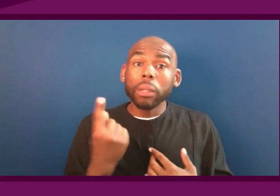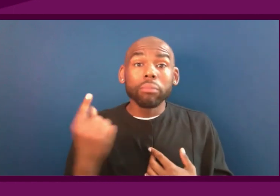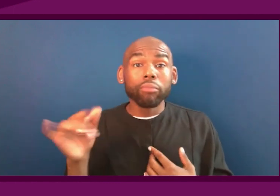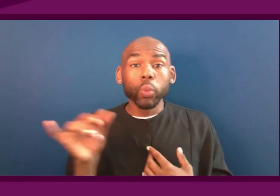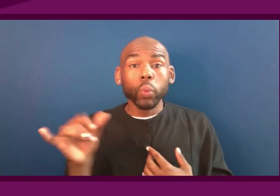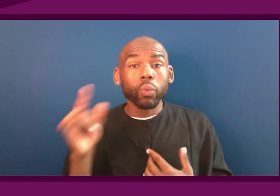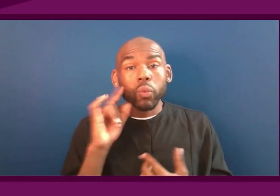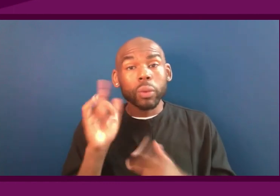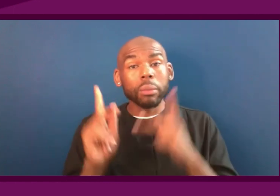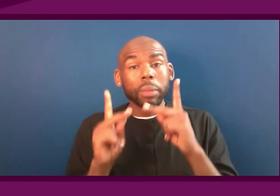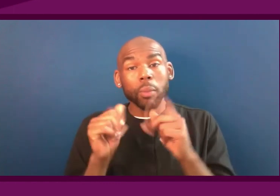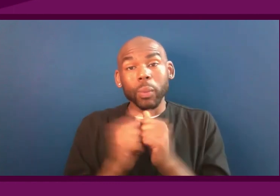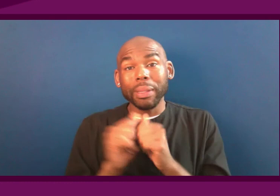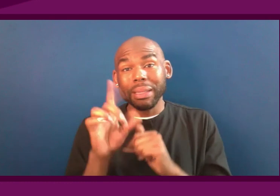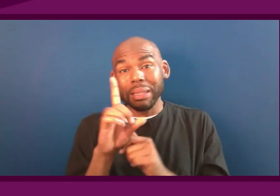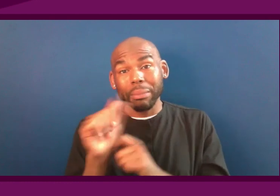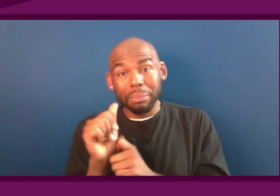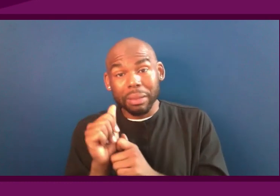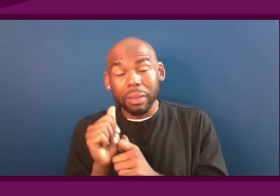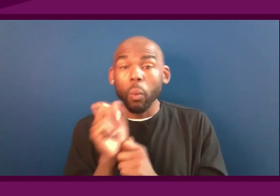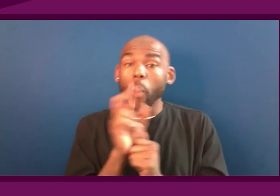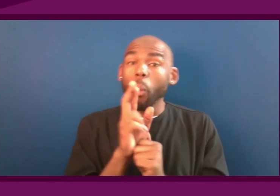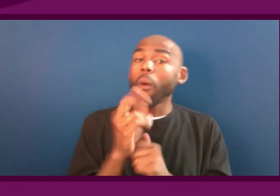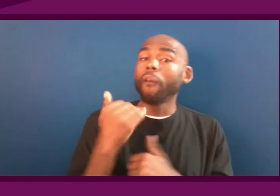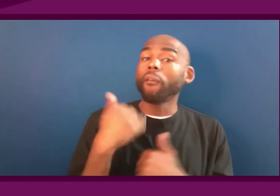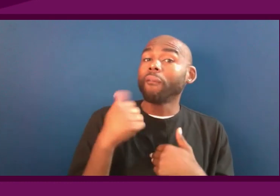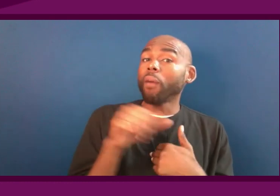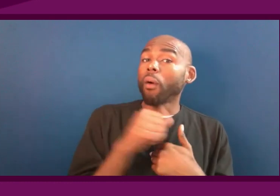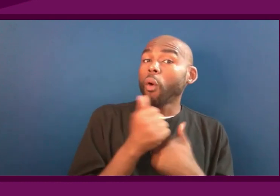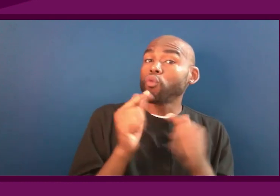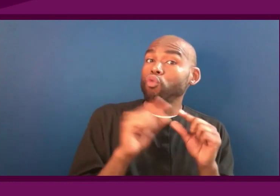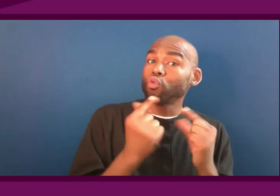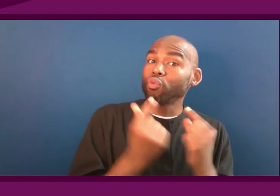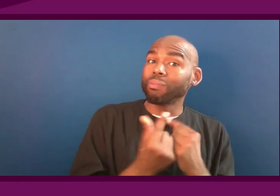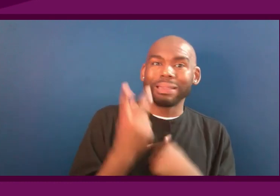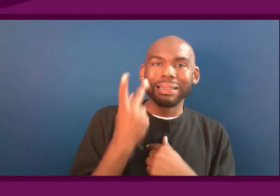younger people that are so talented that you're seeking, they don't want to work for you if you're